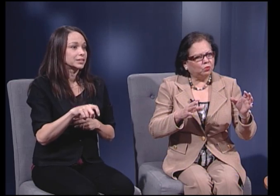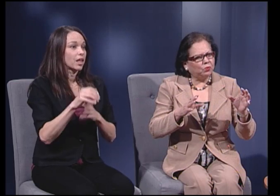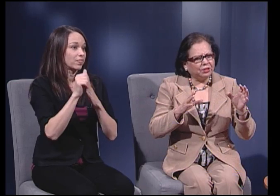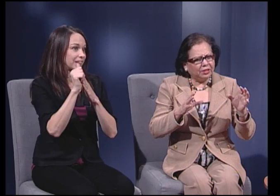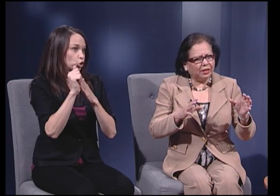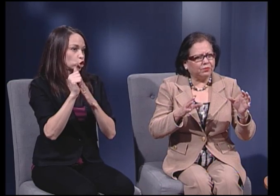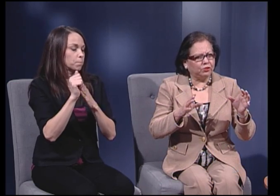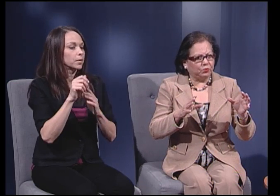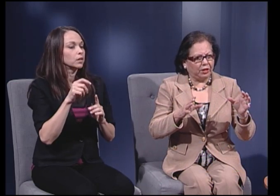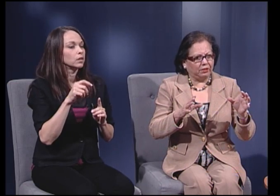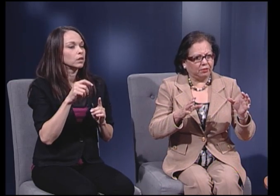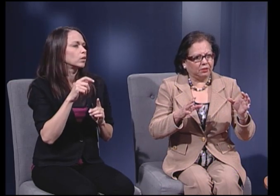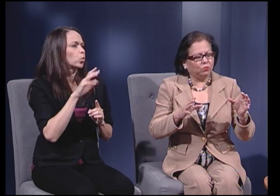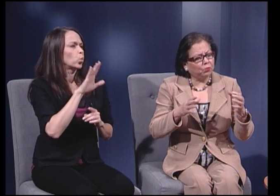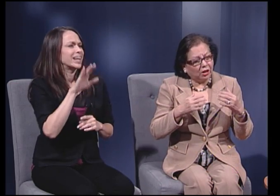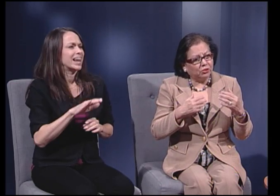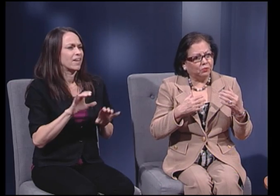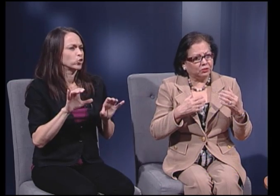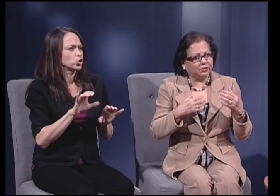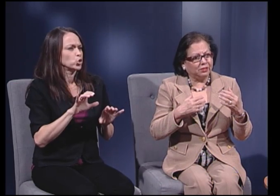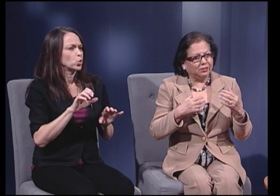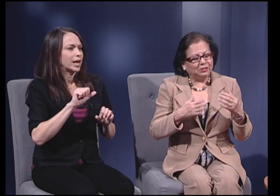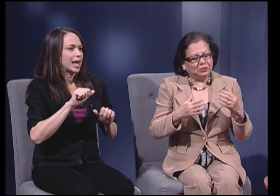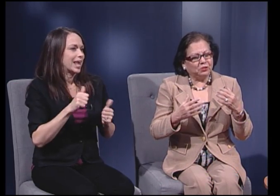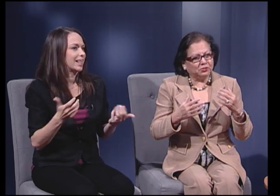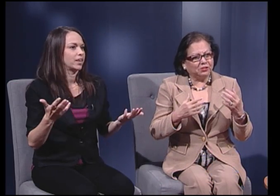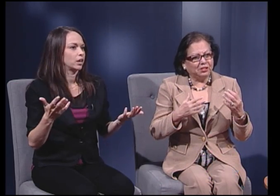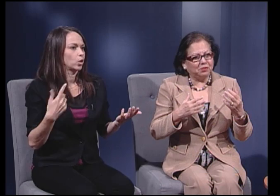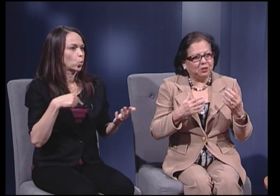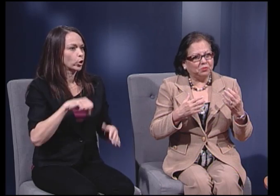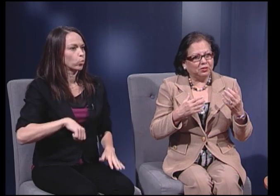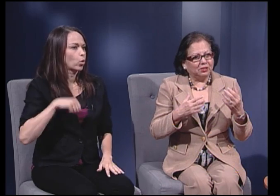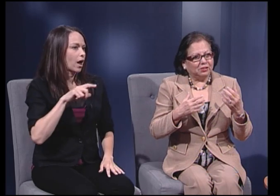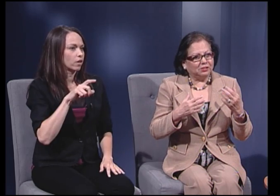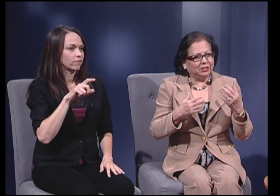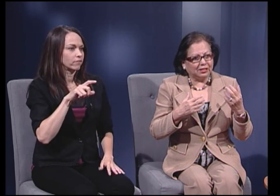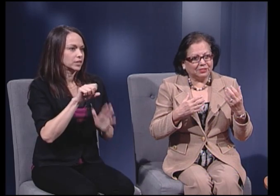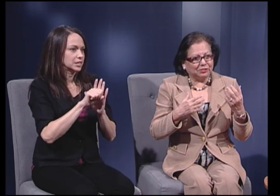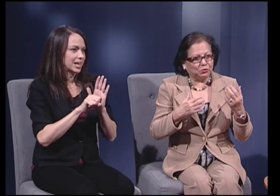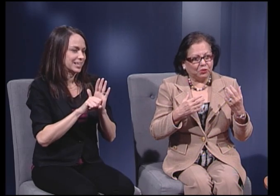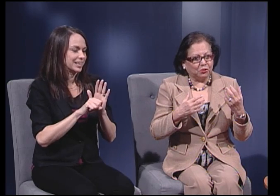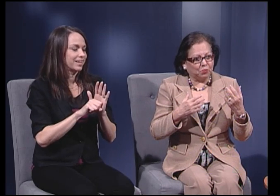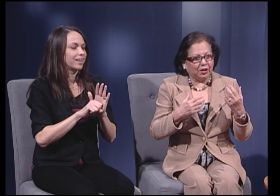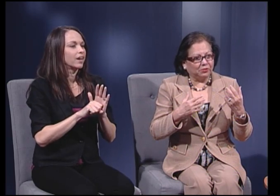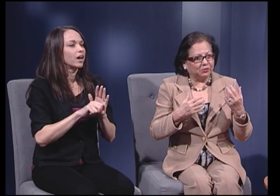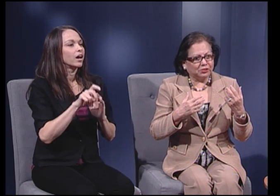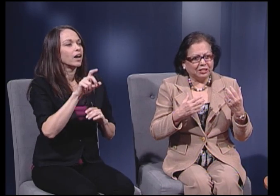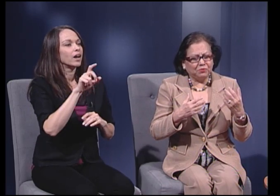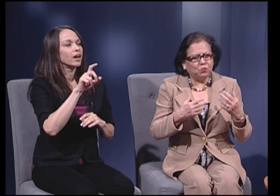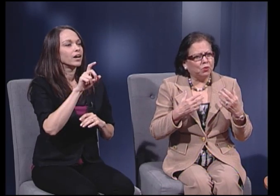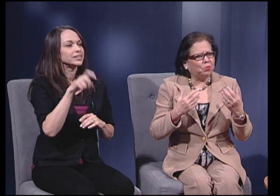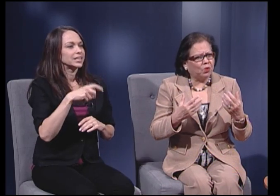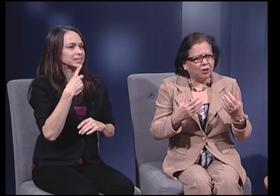we would never do anything. We're proud of our state. Now, there's a thing about Texans wear their pride on their sleeve. We're proud.